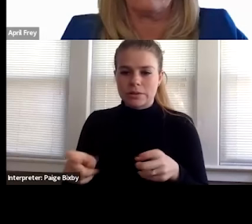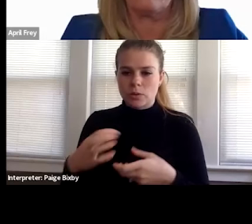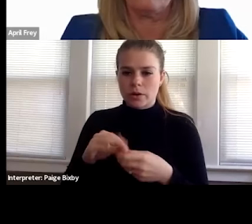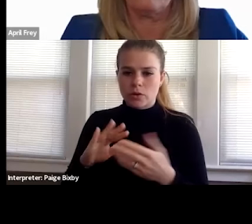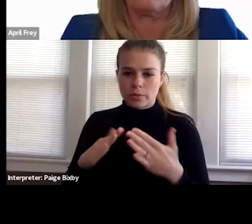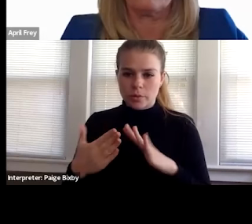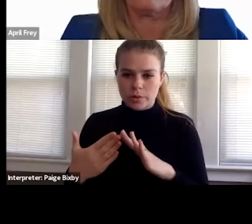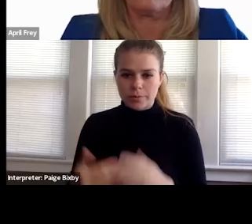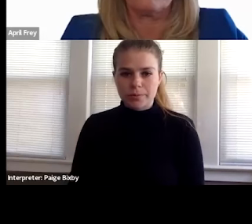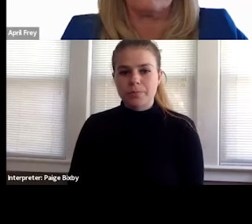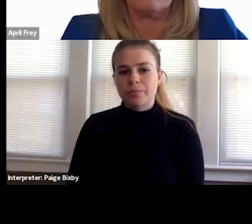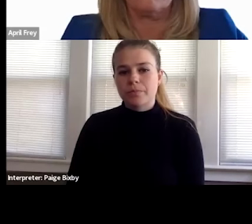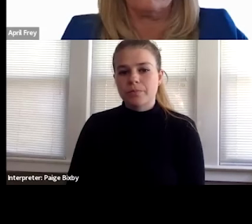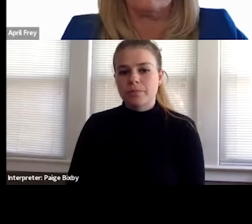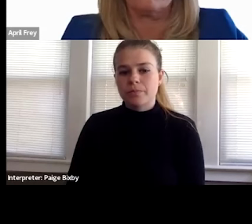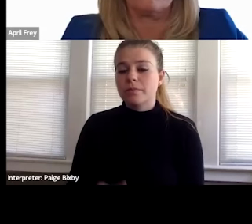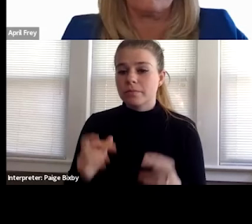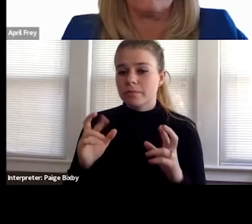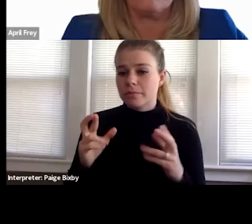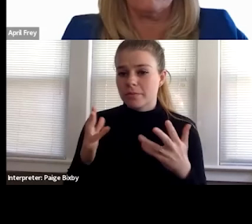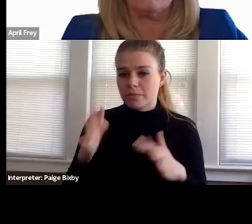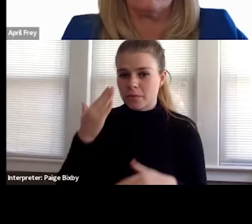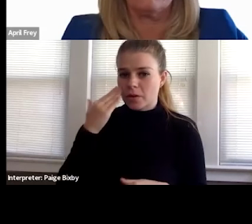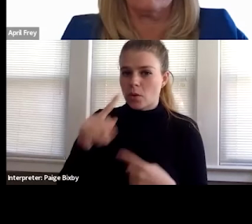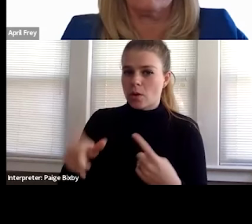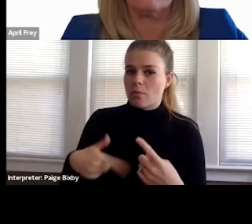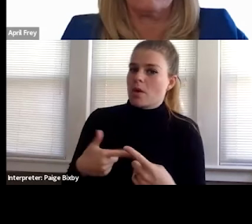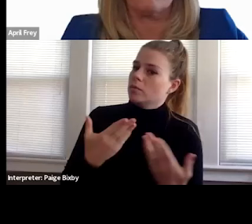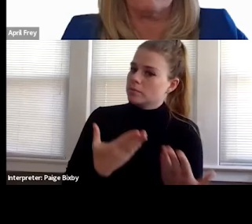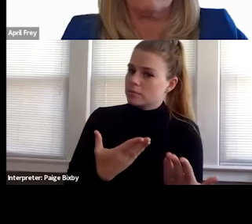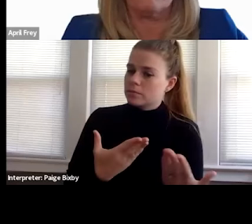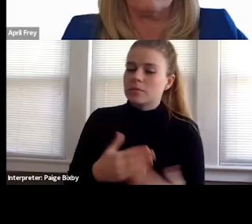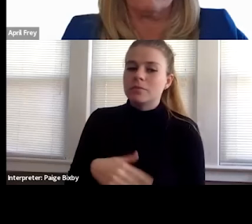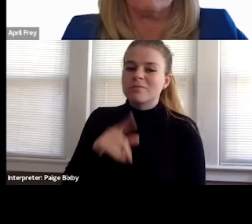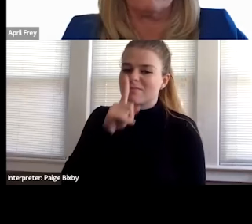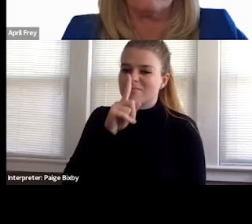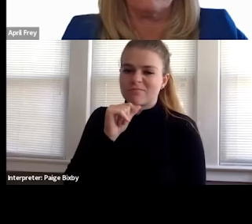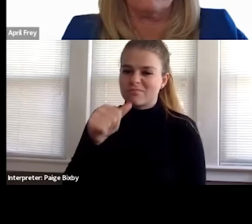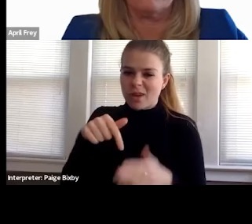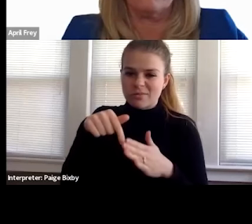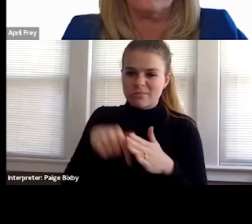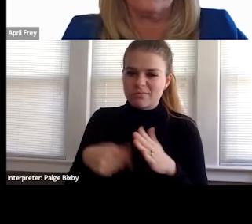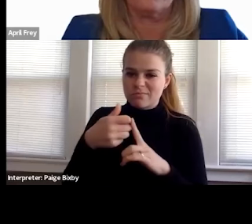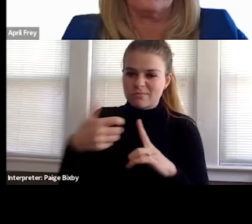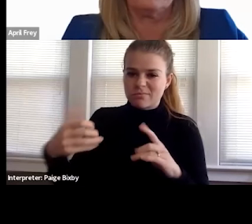Hopefully you know a little bit about the family treatment court best practice standards. We are not going to dive deep into those standards today.